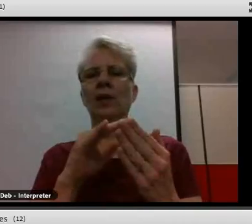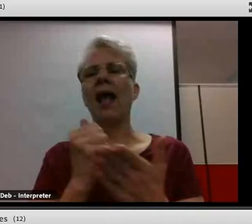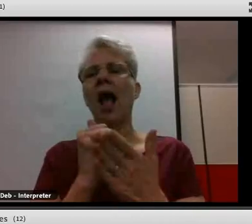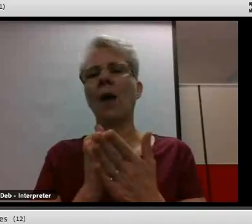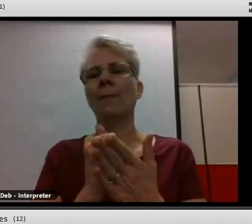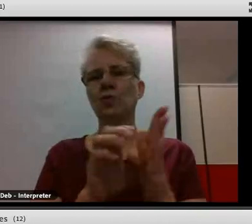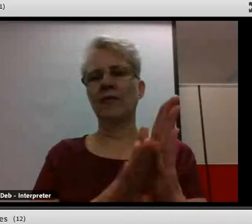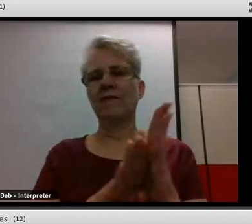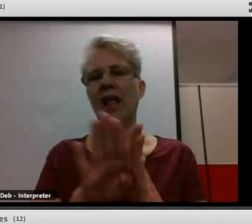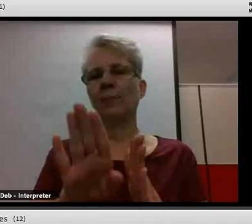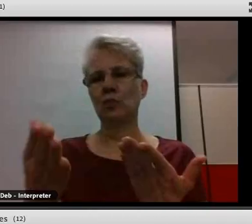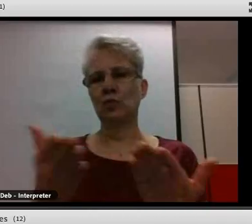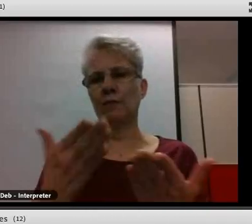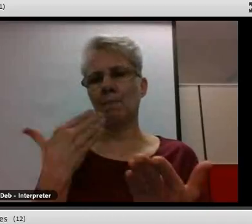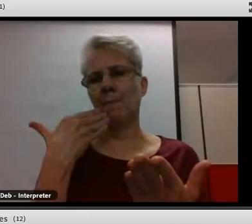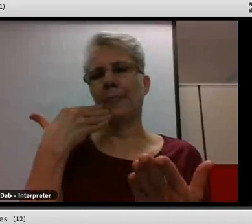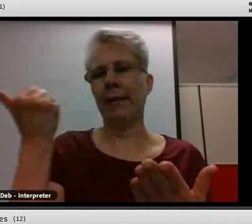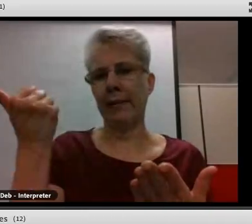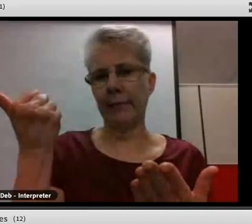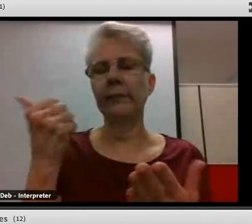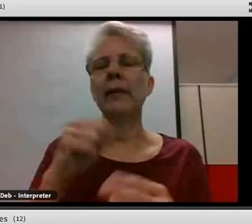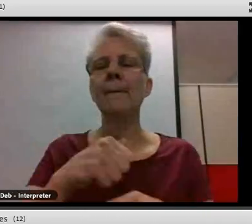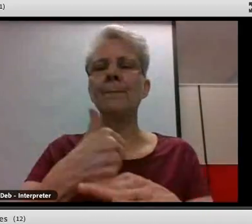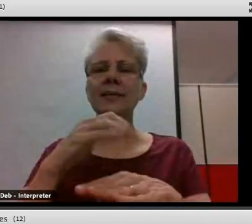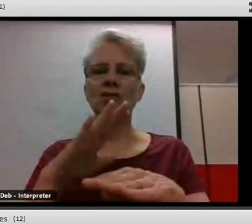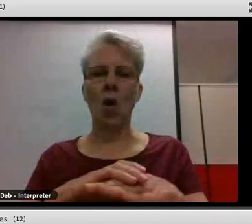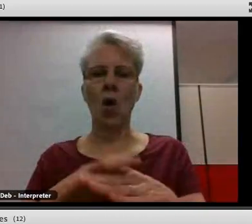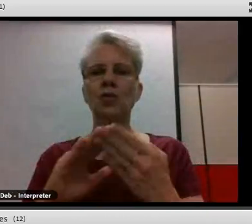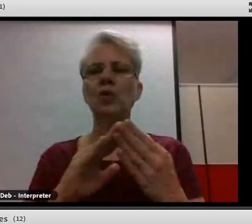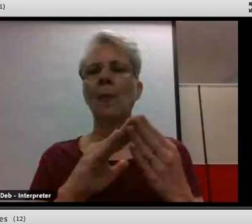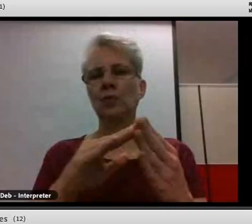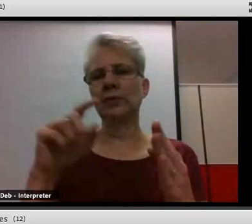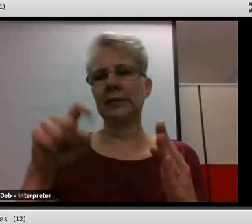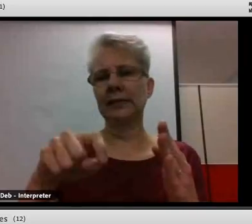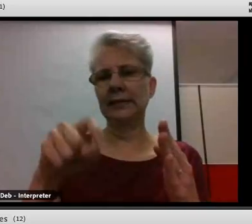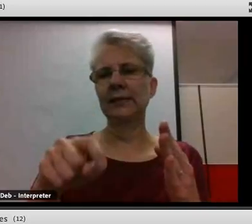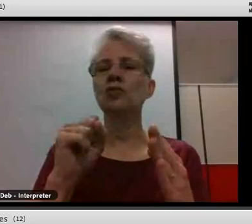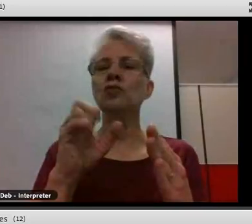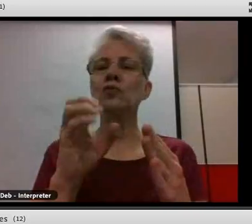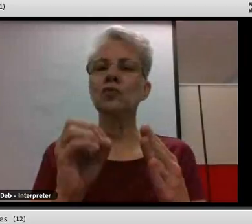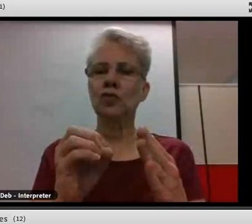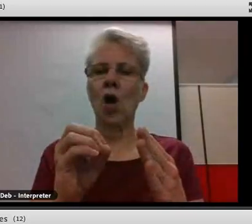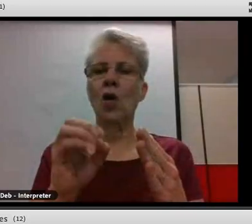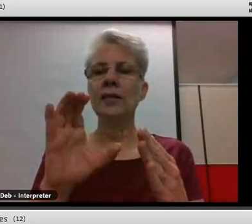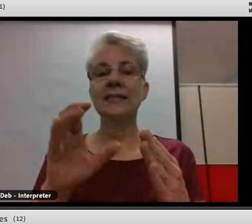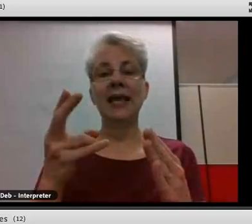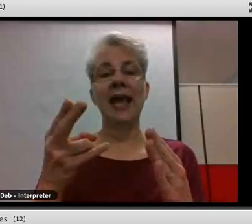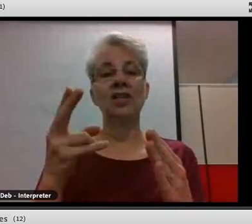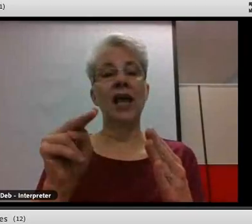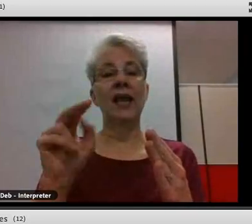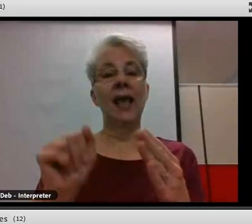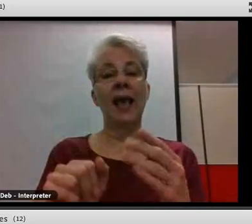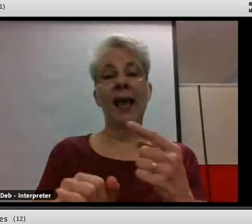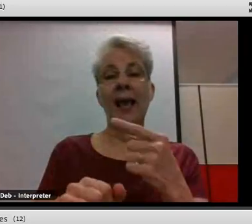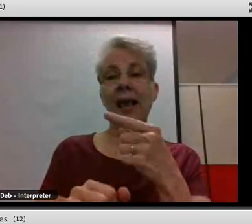so you can see the majority of people are over the age 75 but not necessarily everyone.